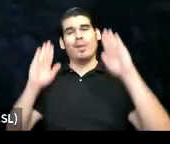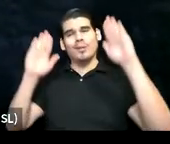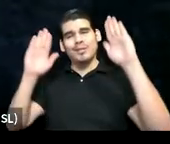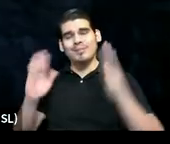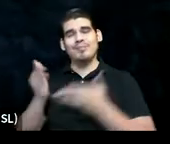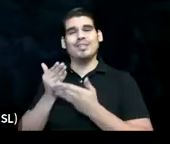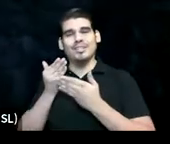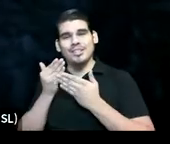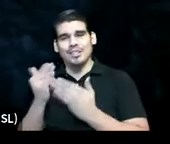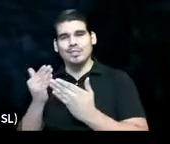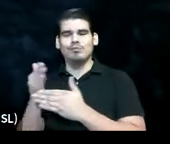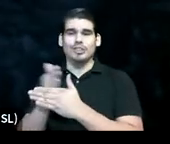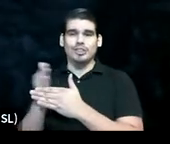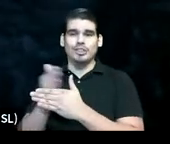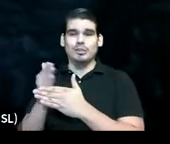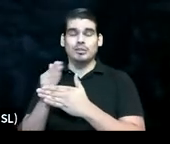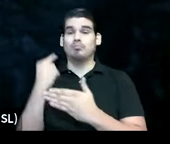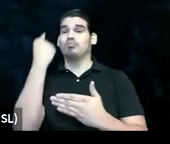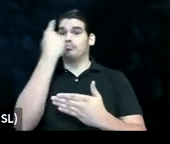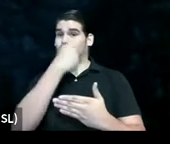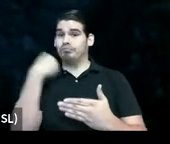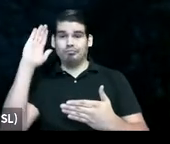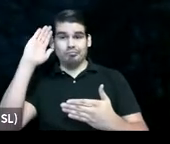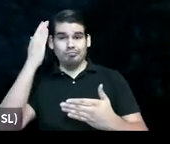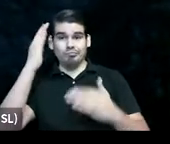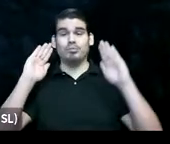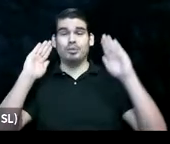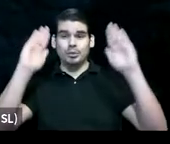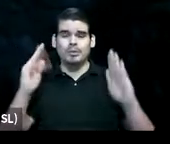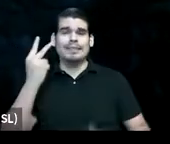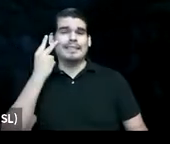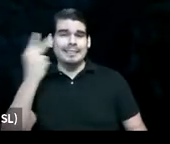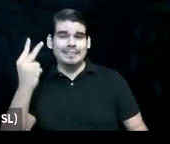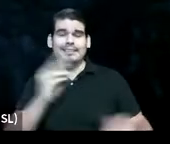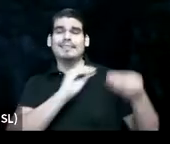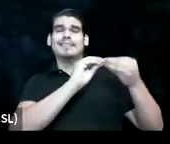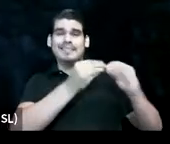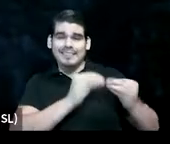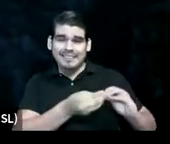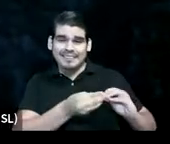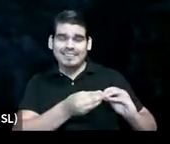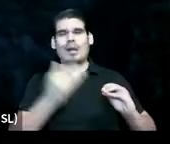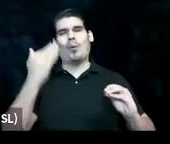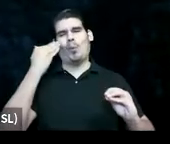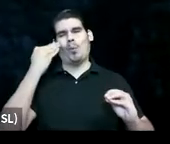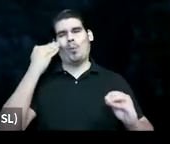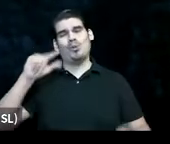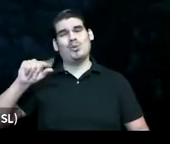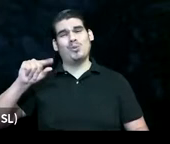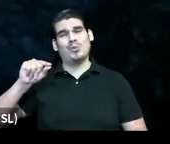of time. So I'm not expecting it to be like the best resolution in the world. But this is a great place to start right you you've got something down